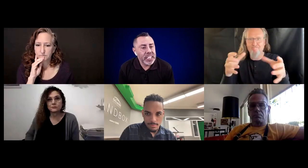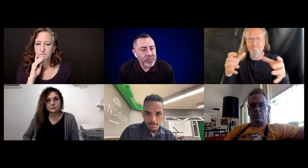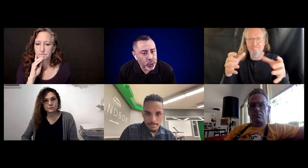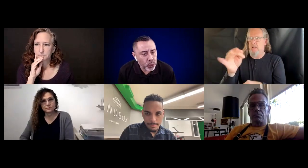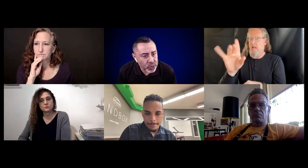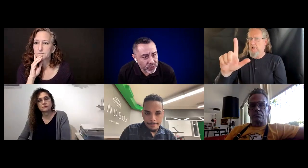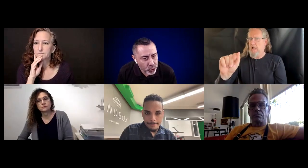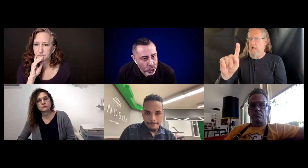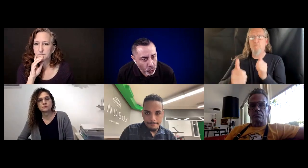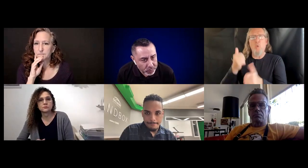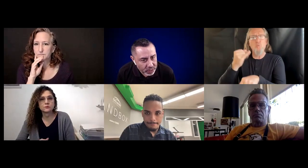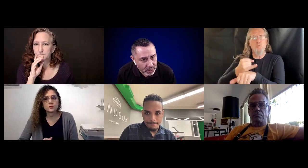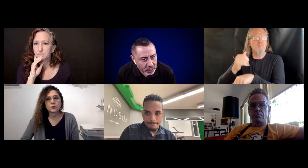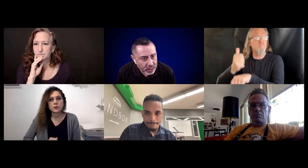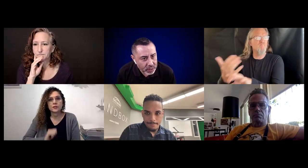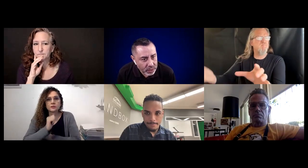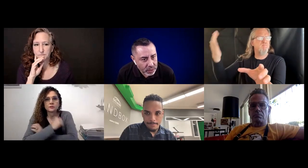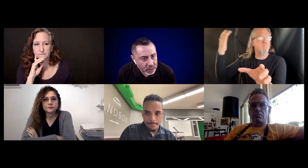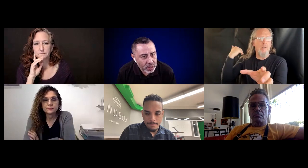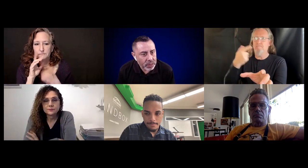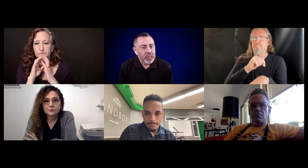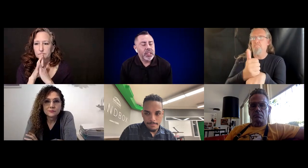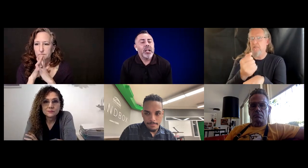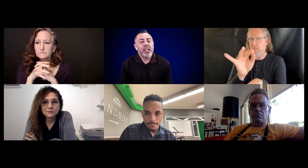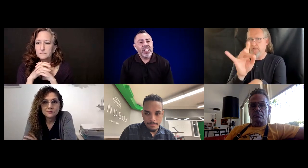When a deaf school was first opened.